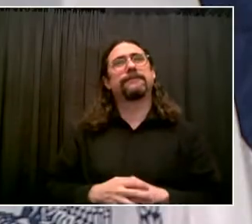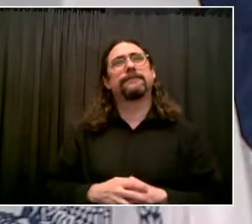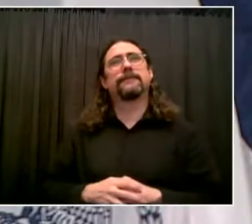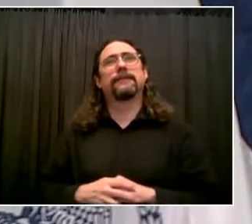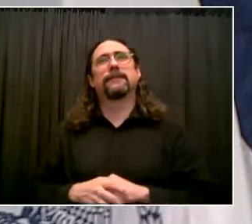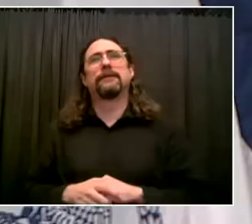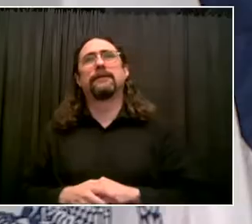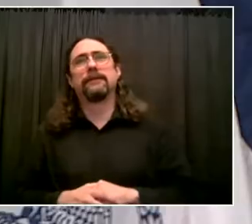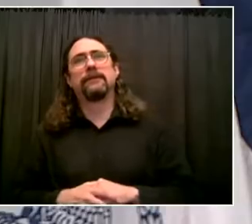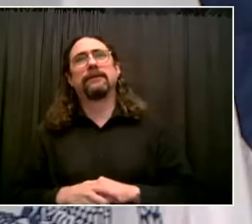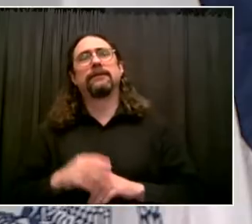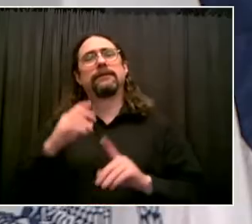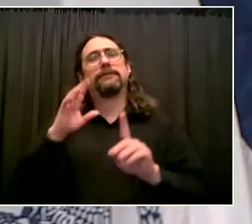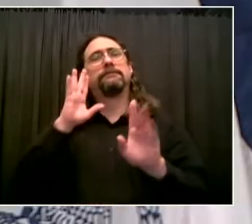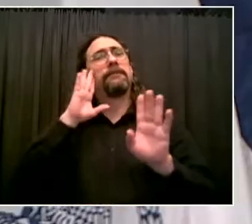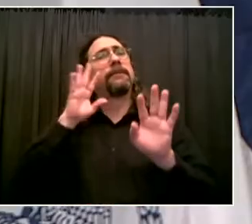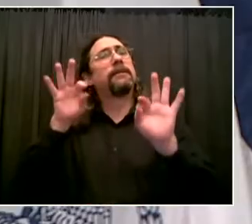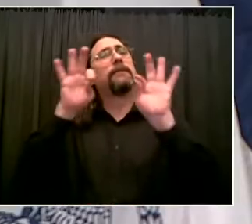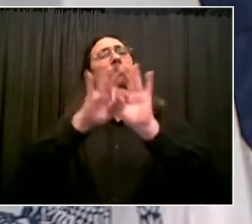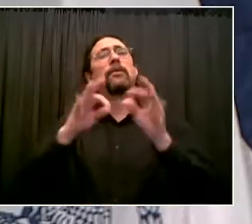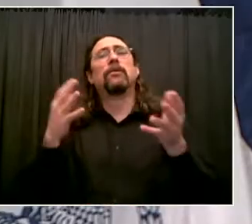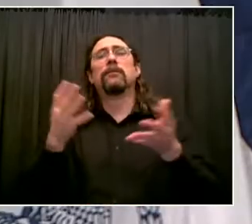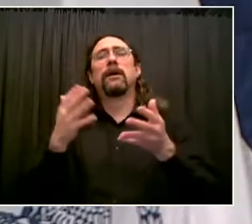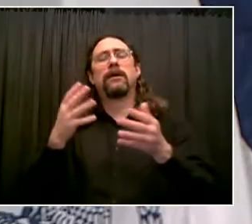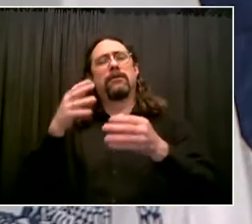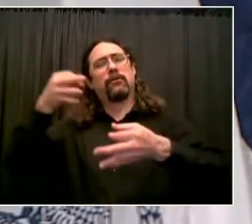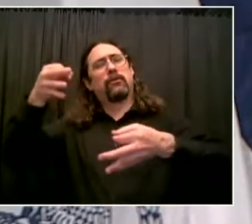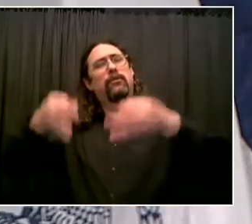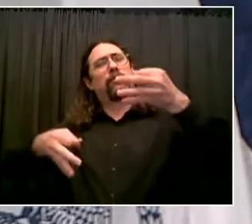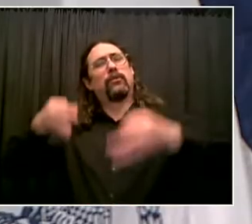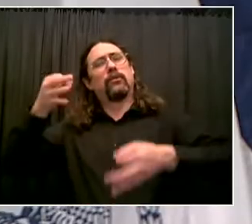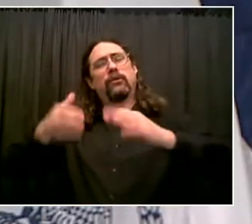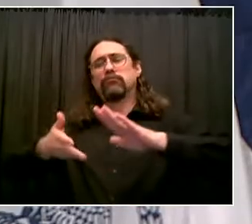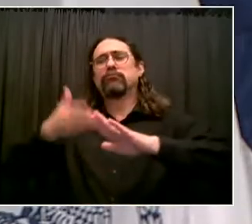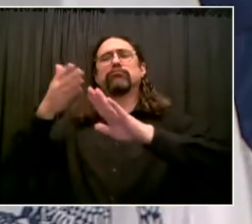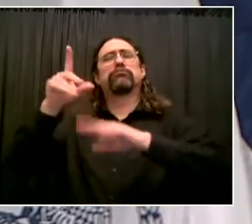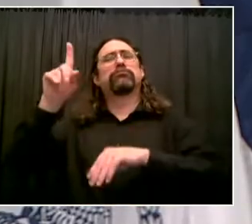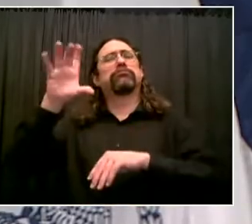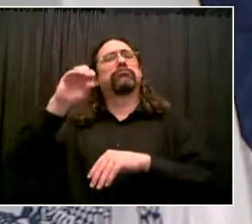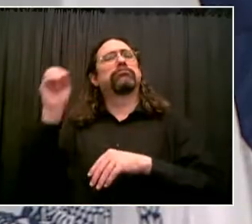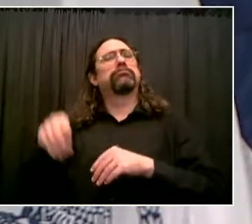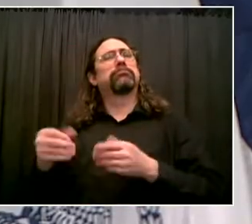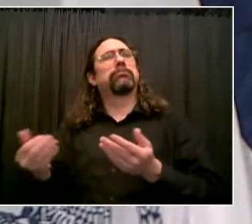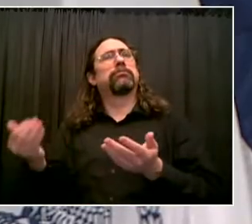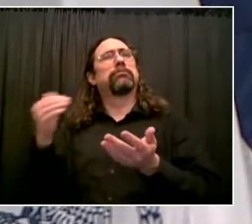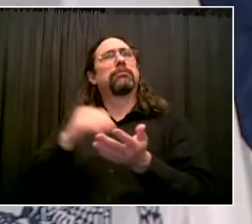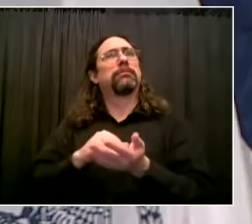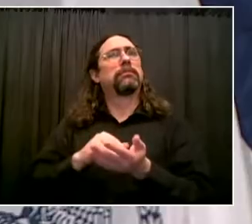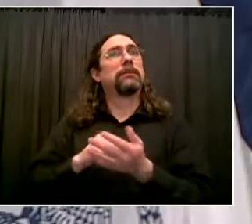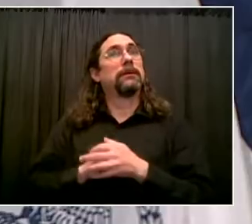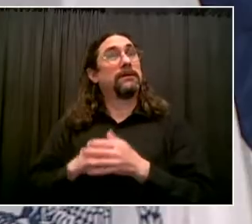THE PLANS TO PUT FORWARD BY THE CRTOU STEYSM TO START MOVING BACK TO FULL STRENGTH N I THESE NEXT FE W